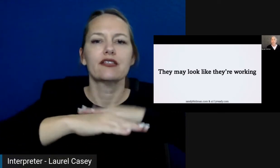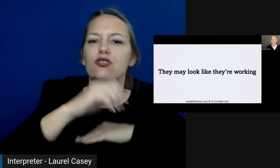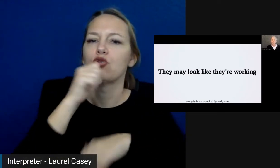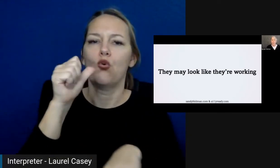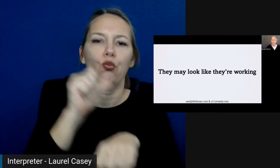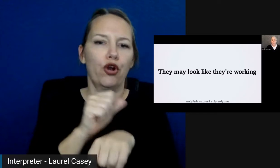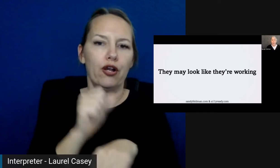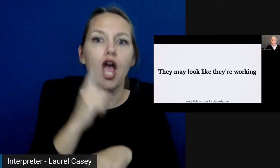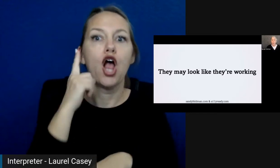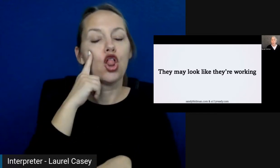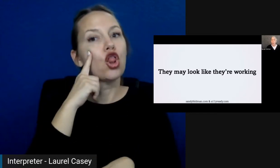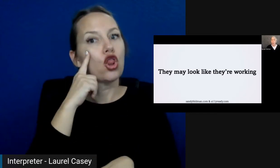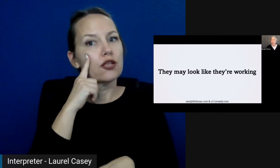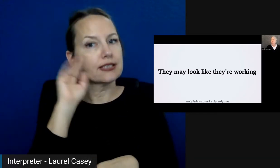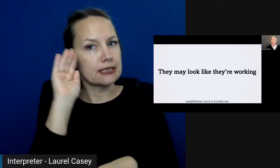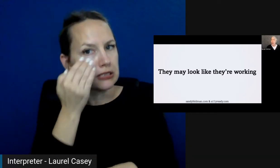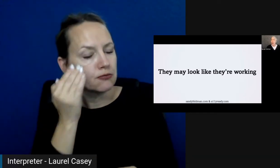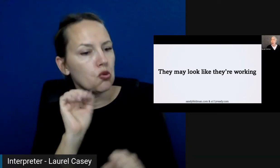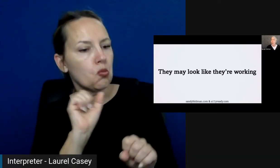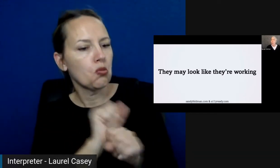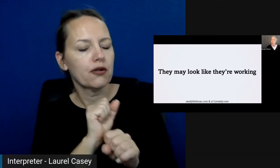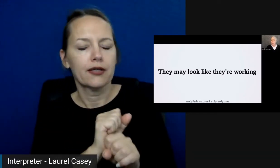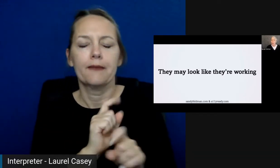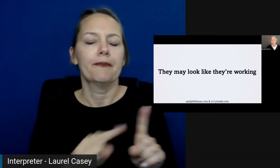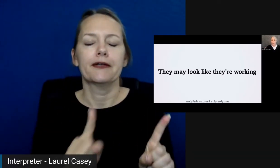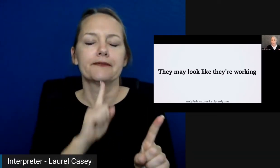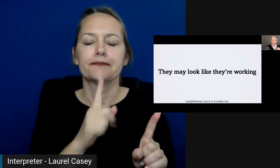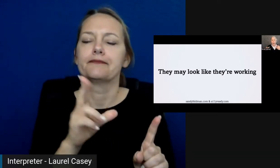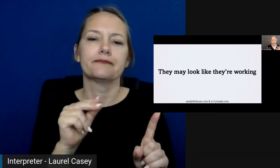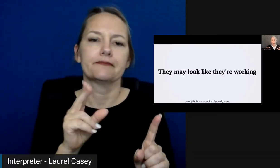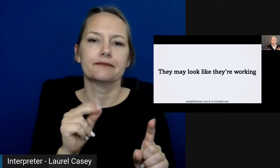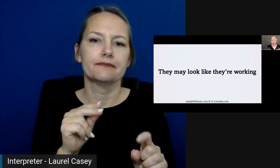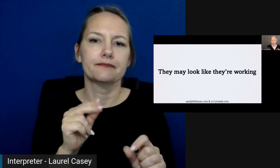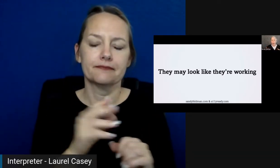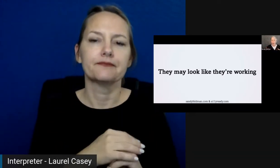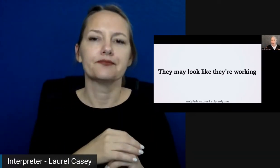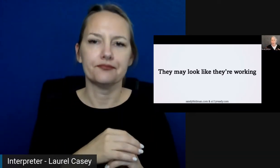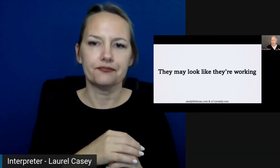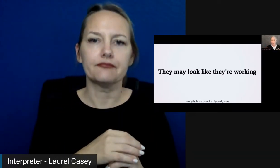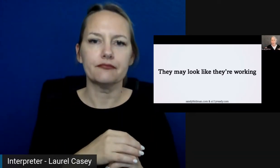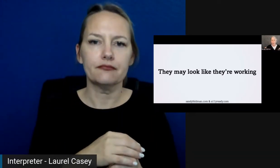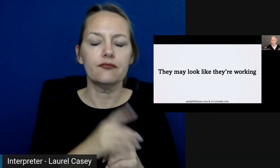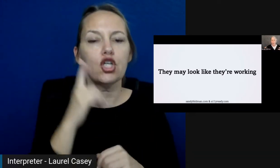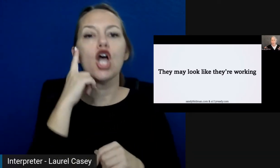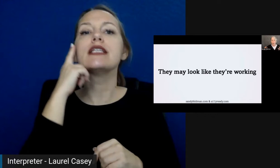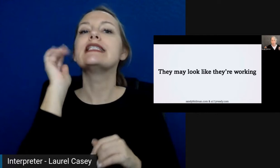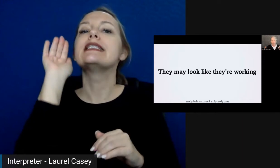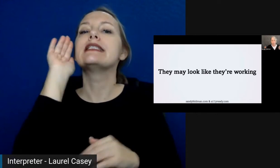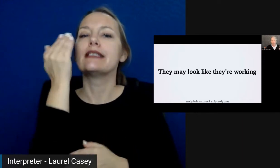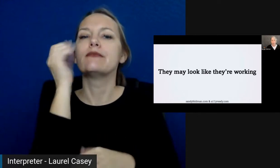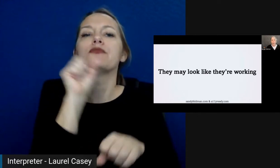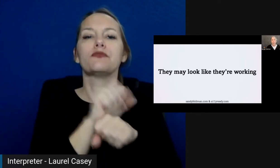They look like they're working because they add, if you can see,